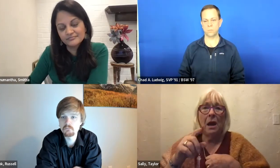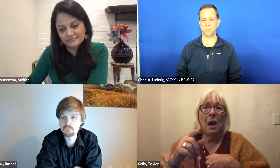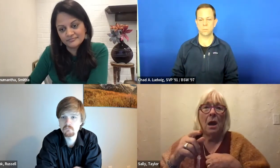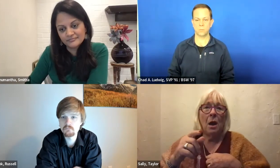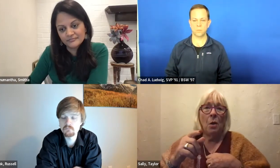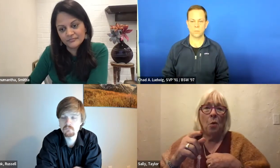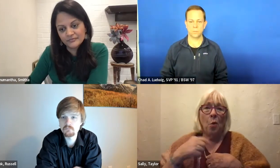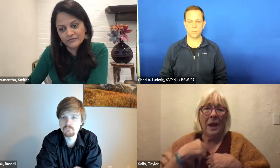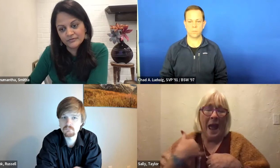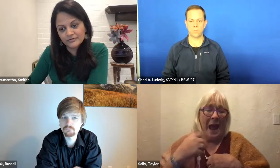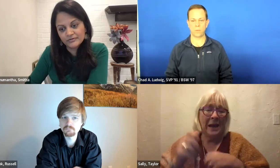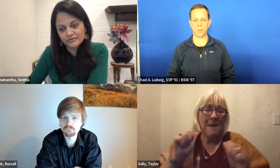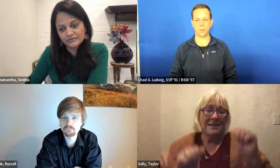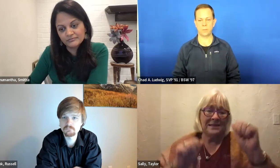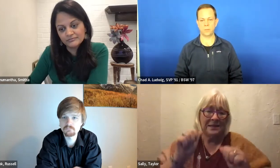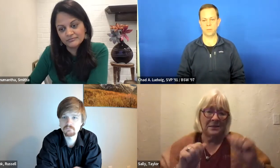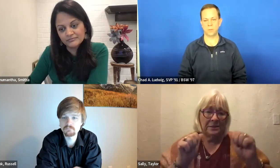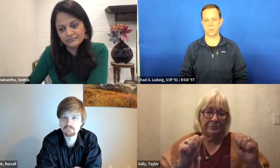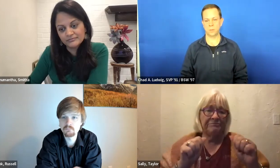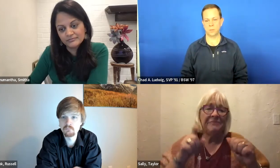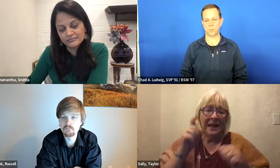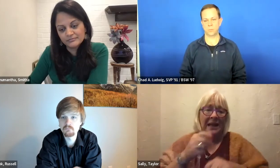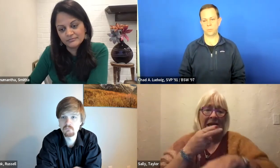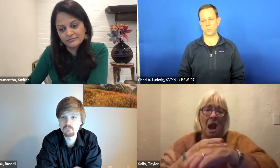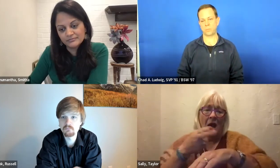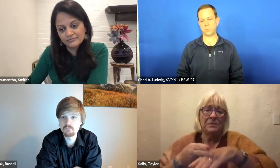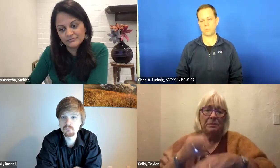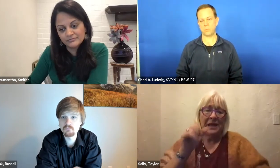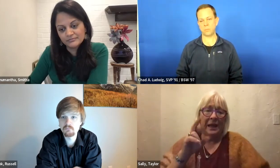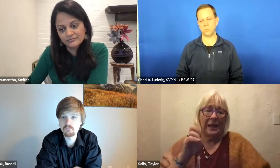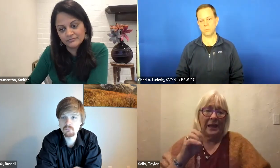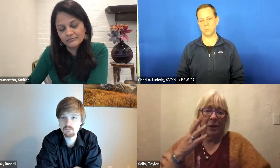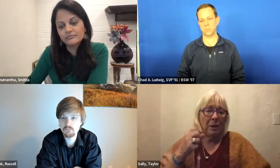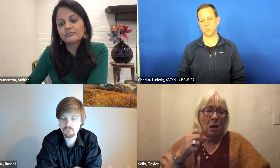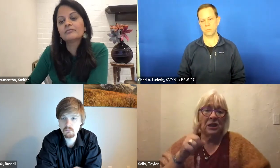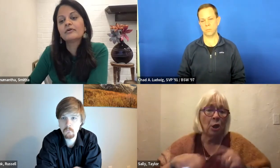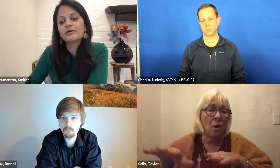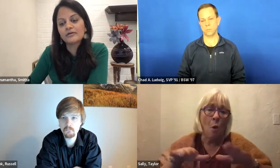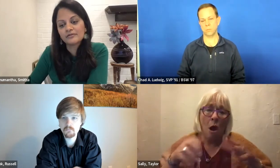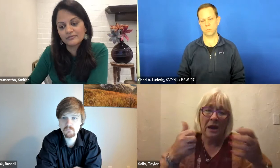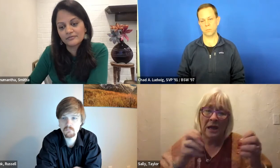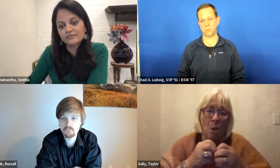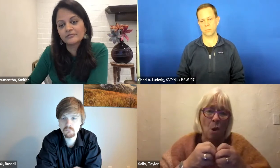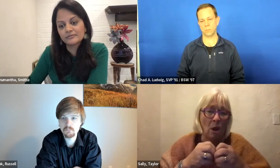it was Christmas Eve, actually-- we did have him assessed, and he needed hospice care.